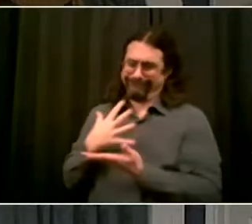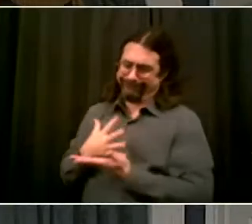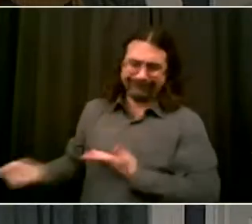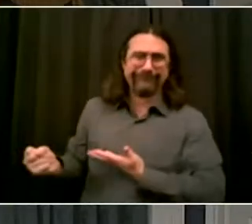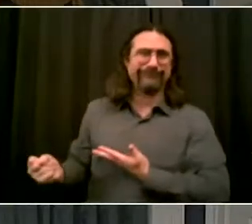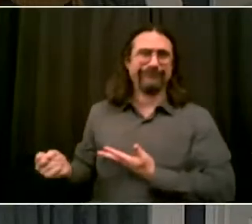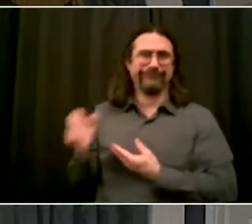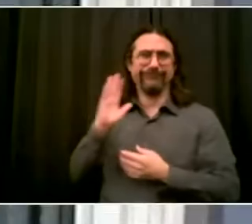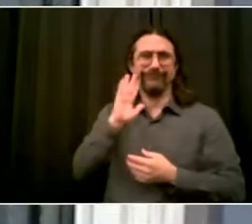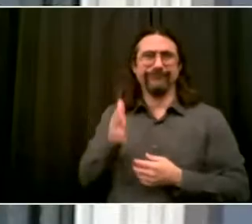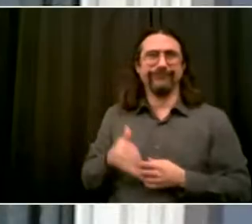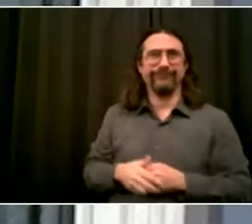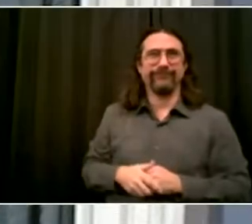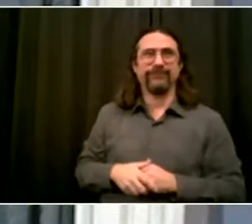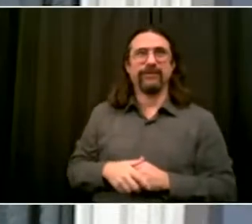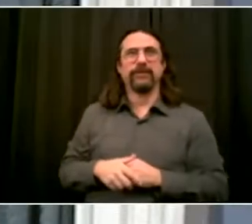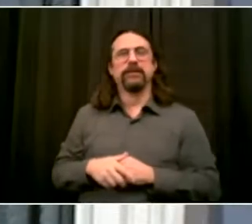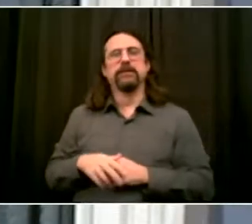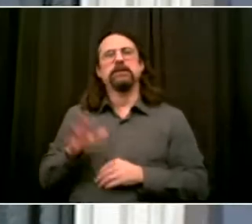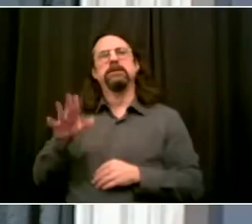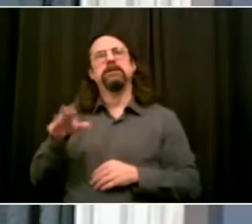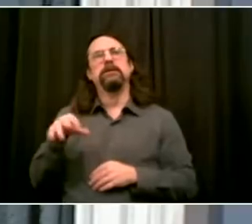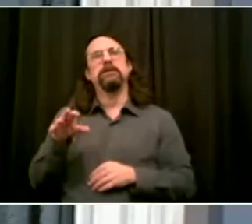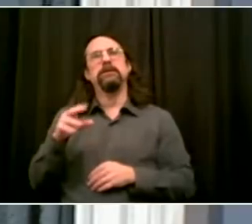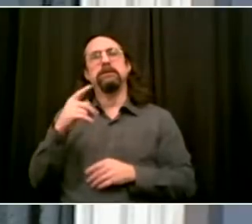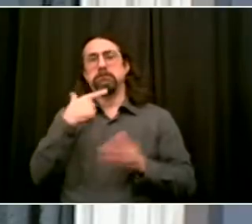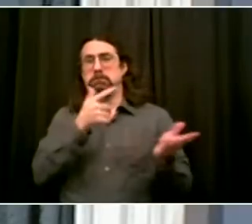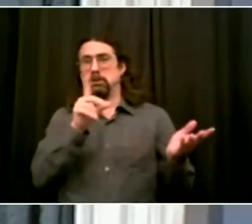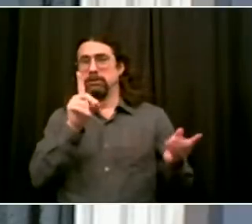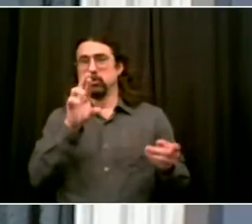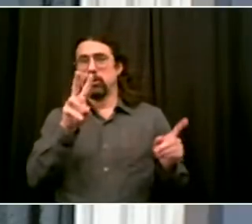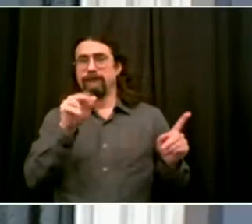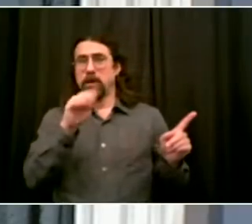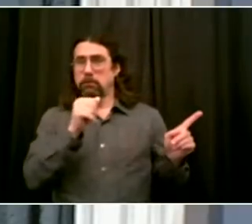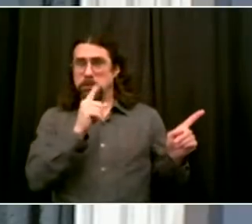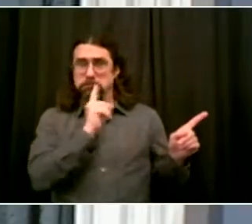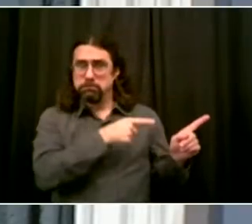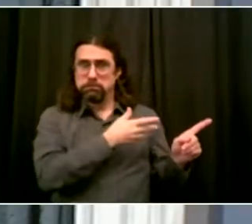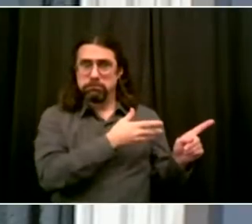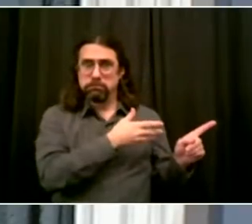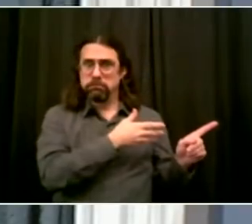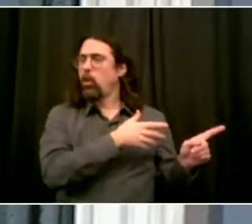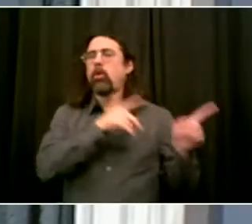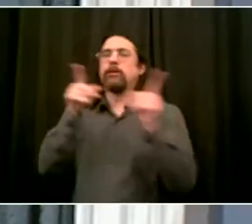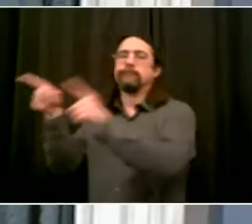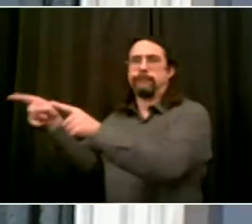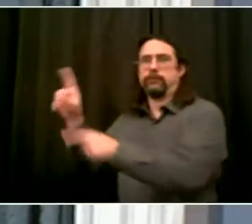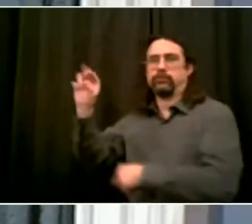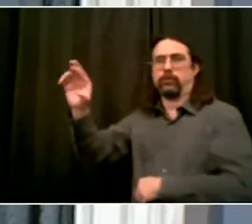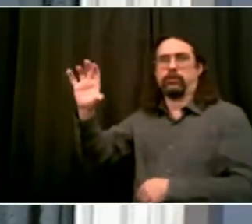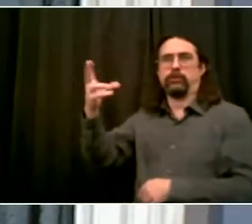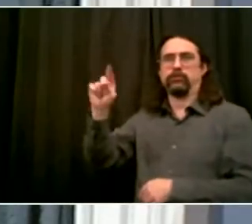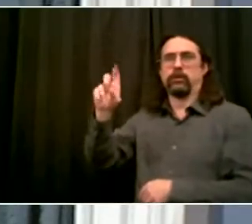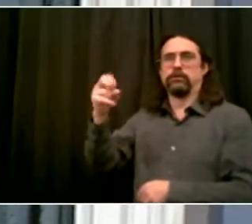I DON'T THINK THAT'S GOING TO BE E A PROROBLEM ANYTIME SOON. I WILL TAKE THE SECOND QUESTION FIRST.